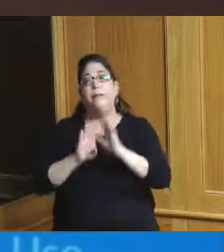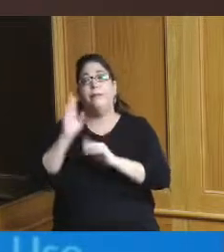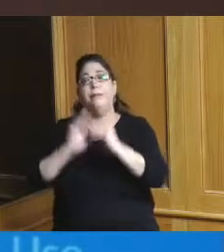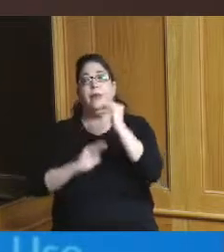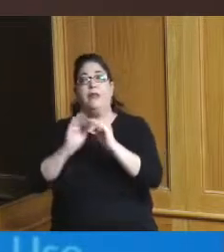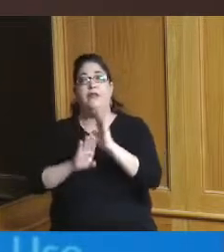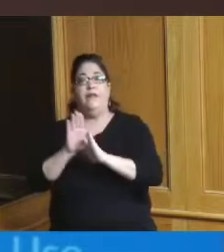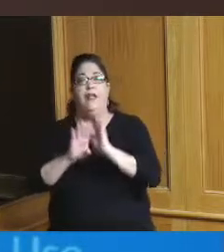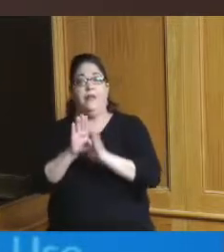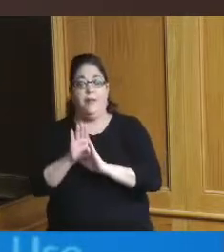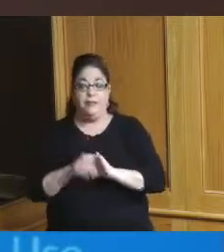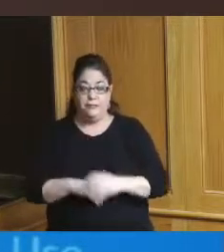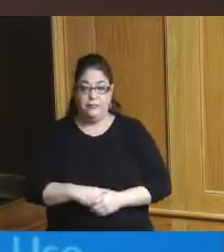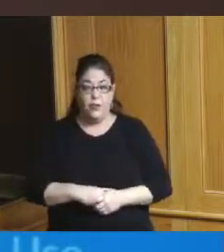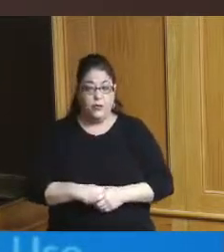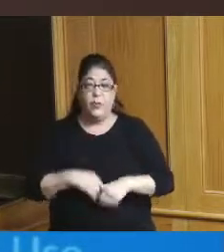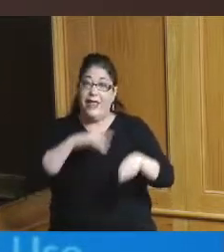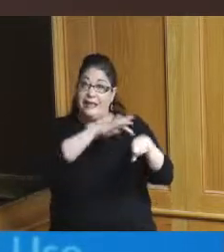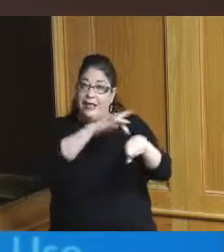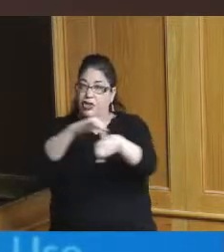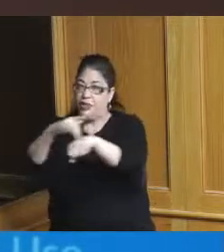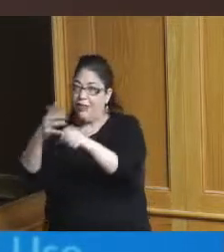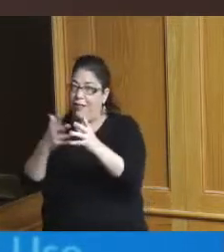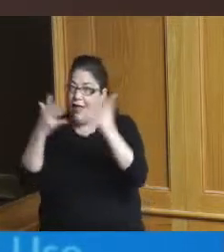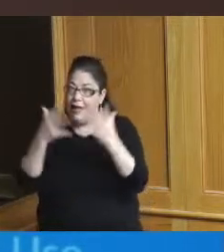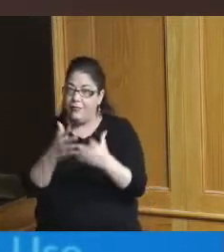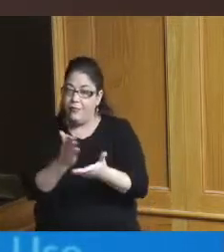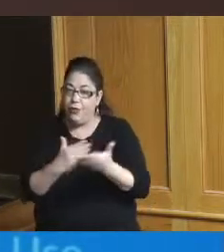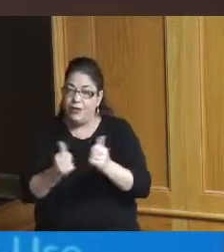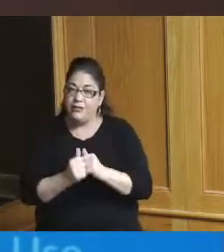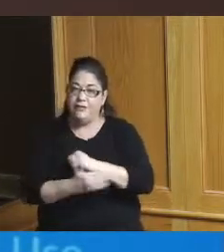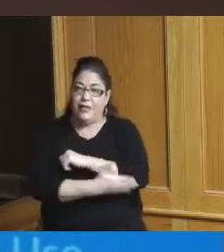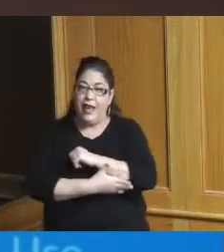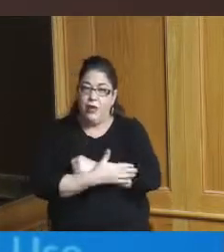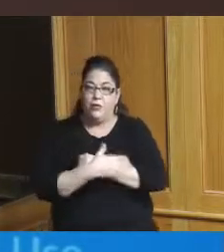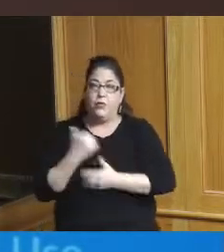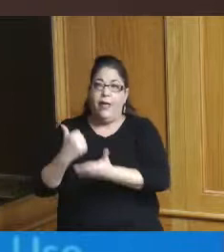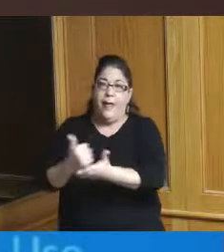touching a lot of spots in our county and how we can help facilitate something like that happening